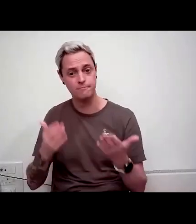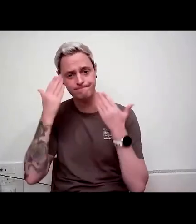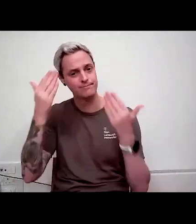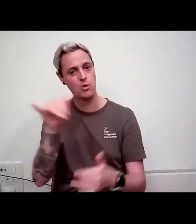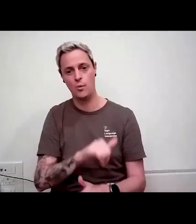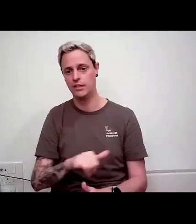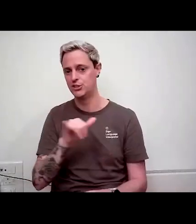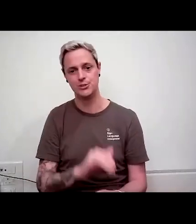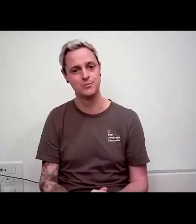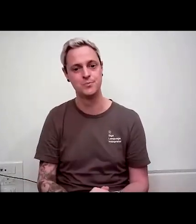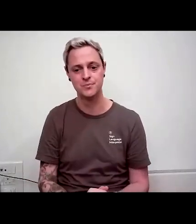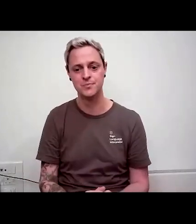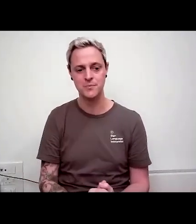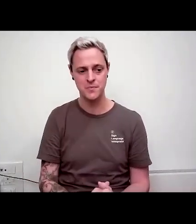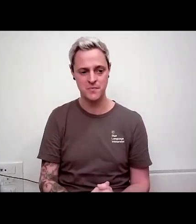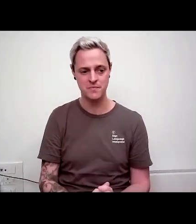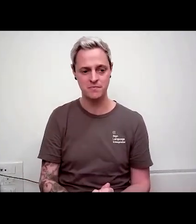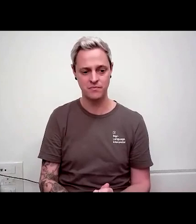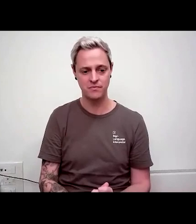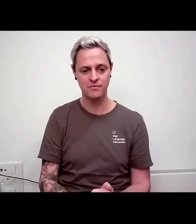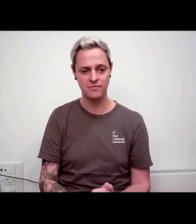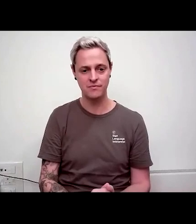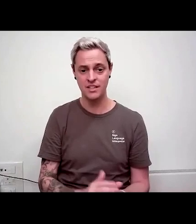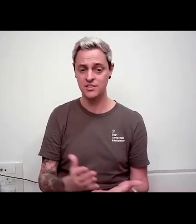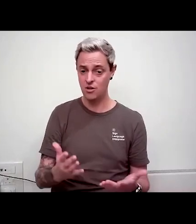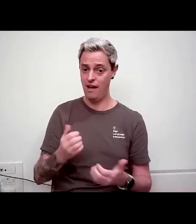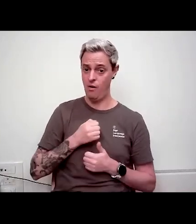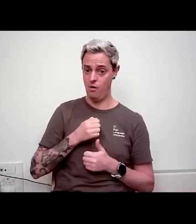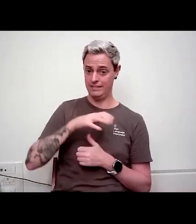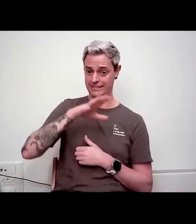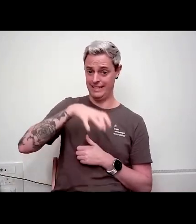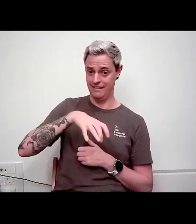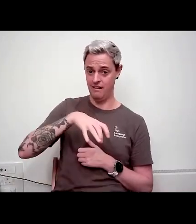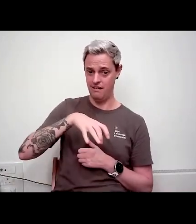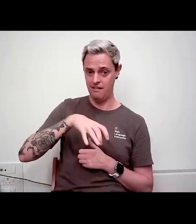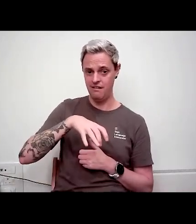And then, meanwhile, the conference, the Centre will continue to organise webinars four times a year